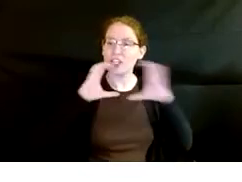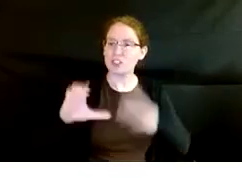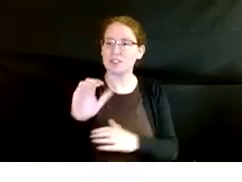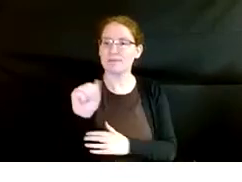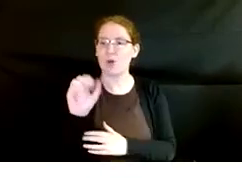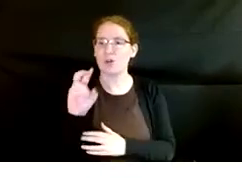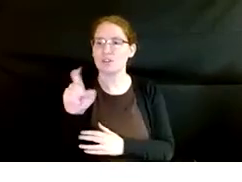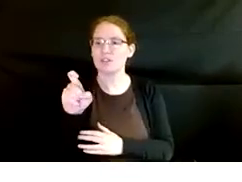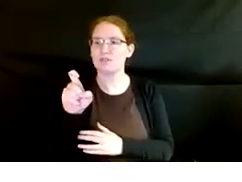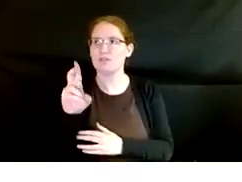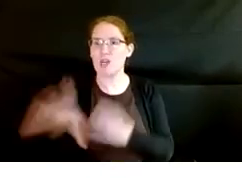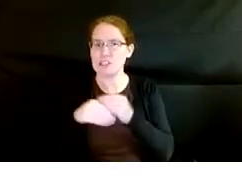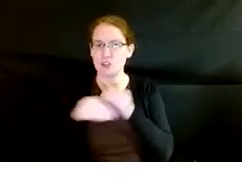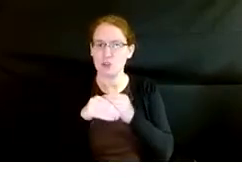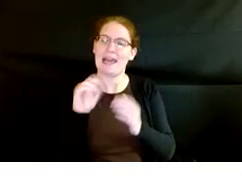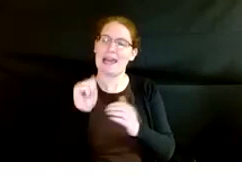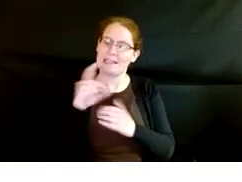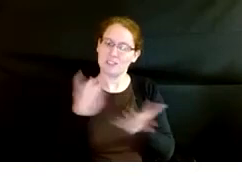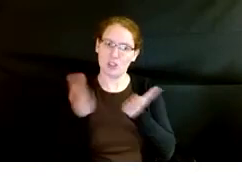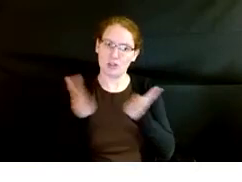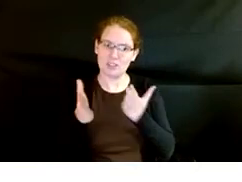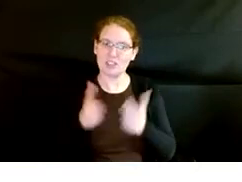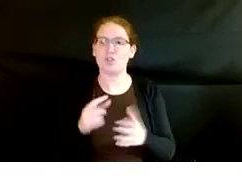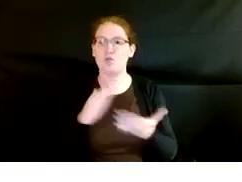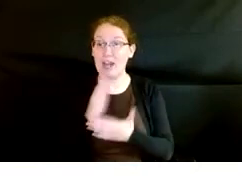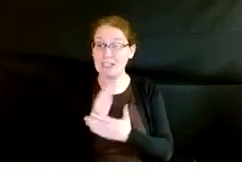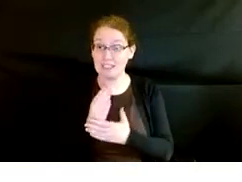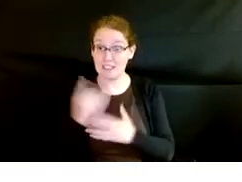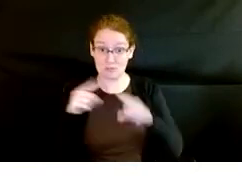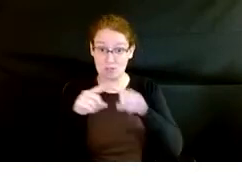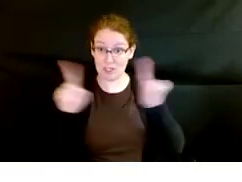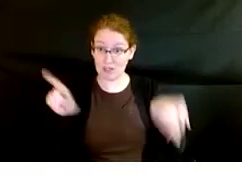access and access to services and then I'll touch on vaccines including administrative barriers